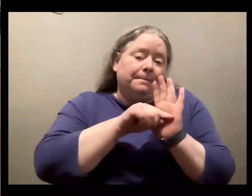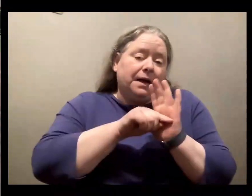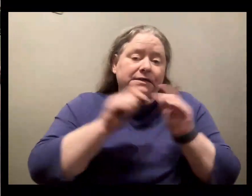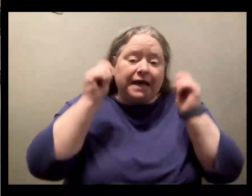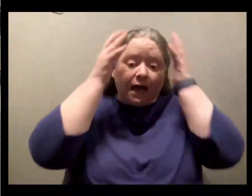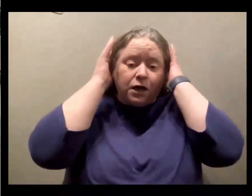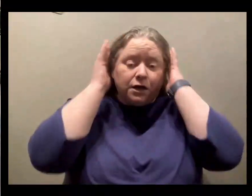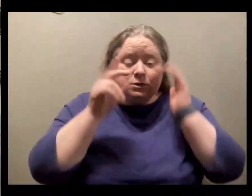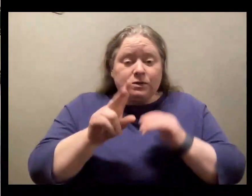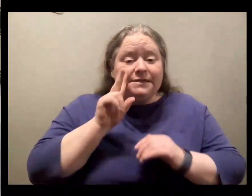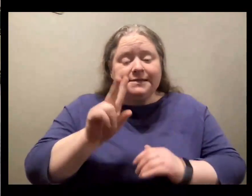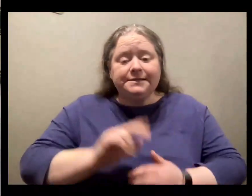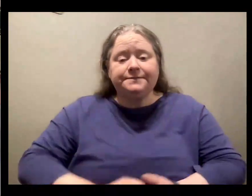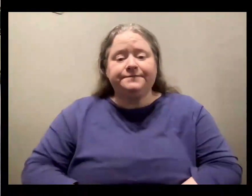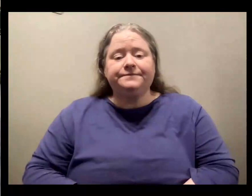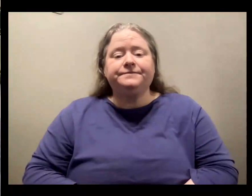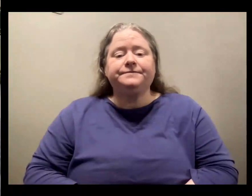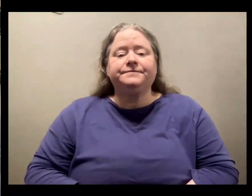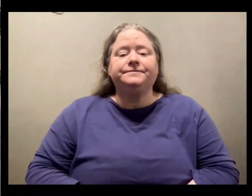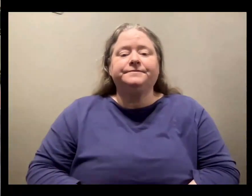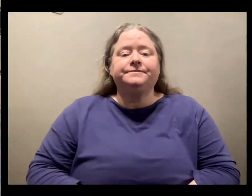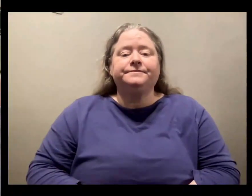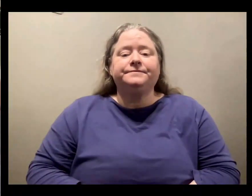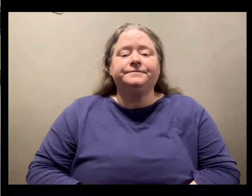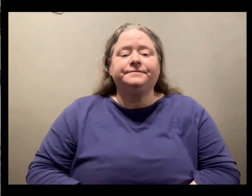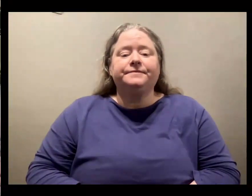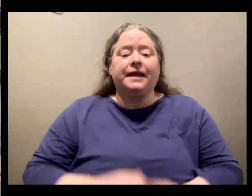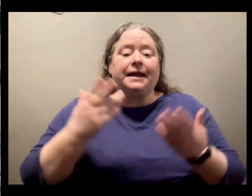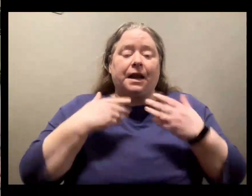Minus the hair, as you can see.